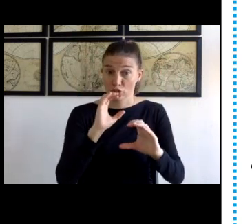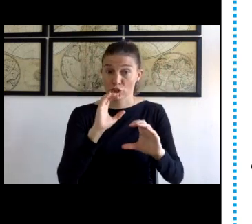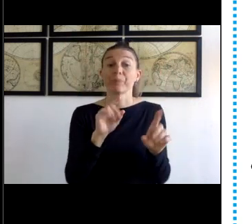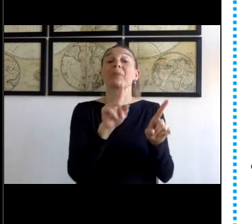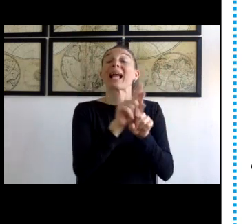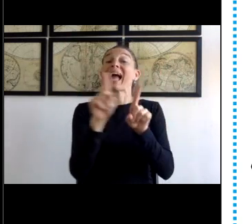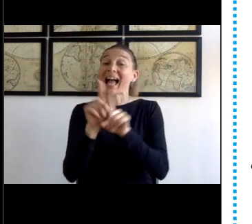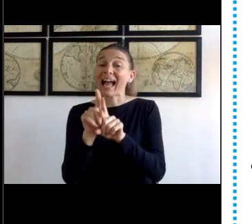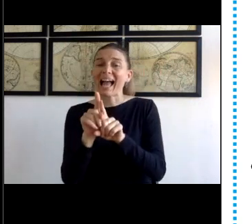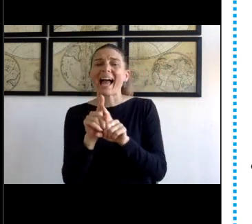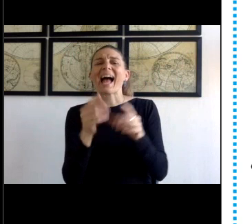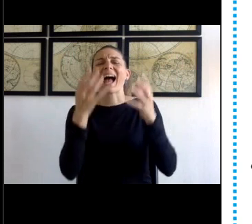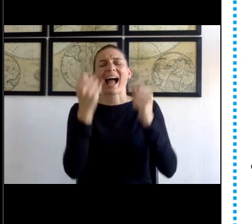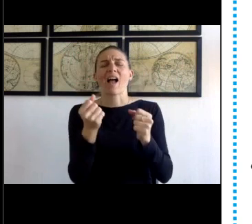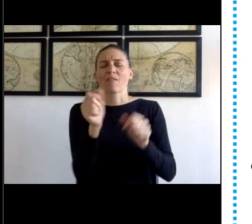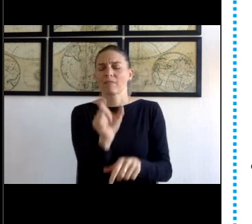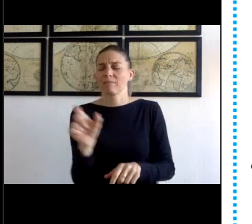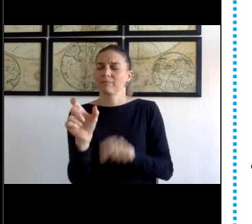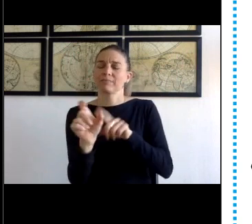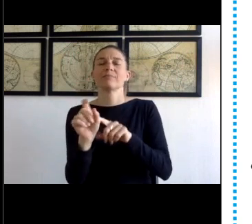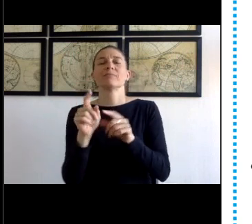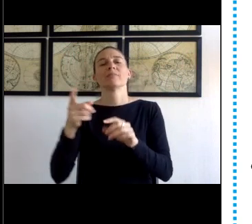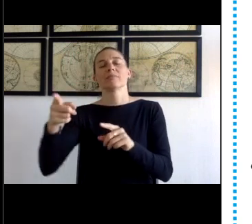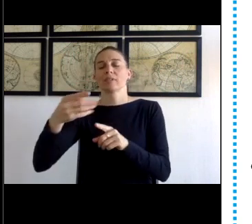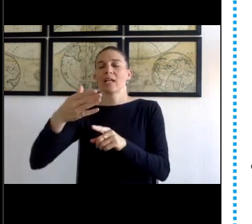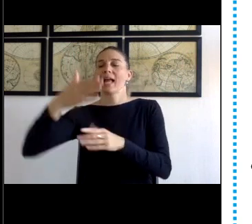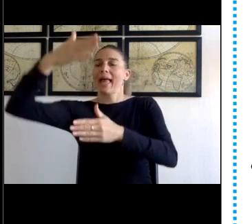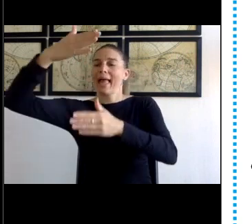a term called end-users which also includes consumers.